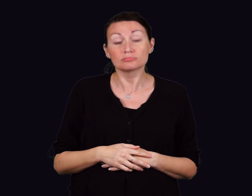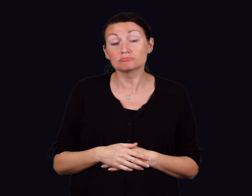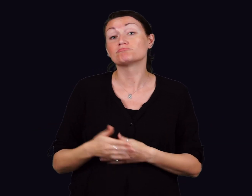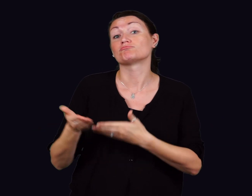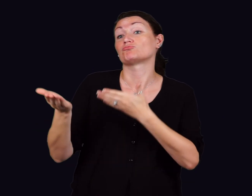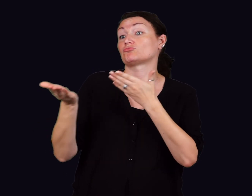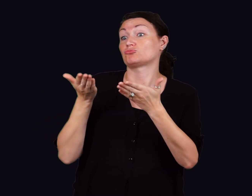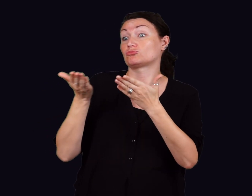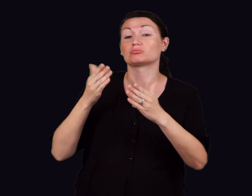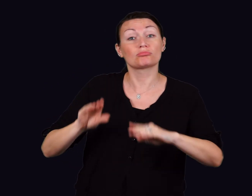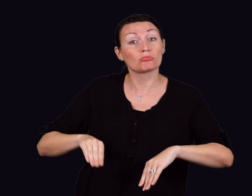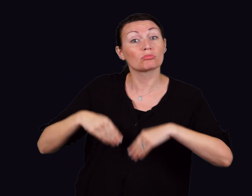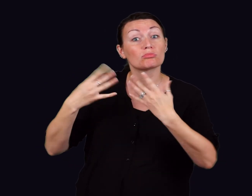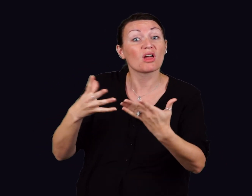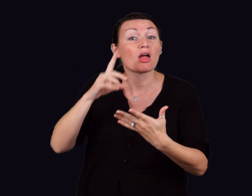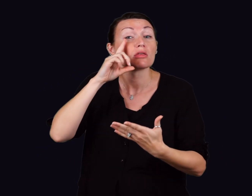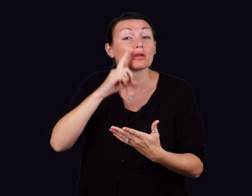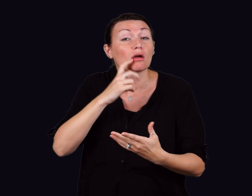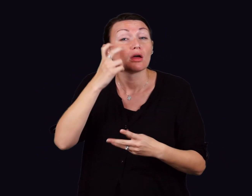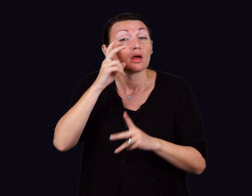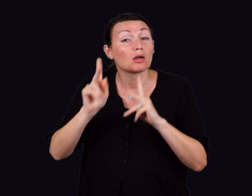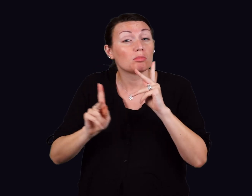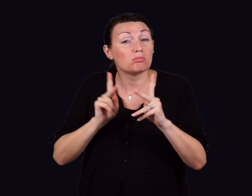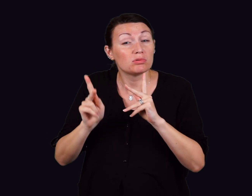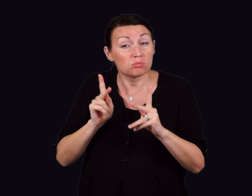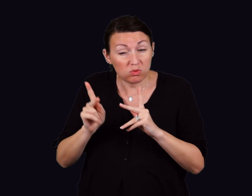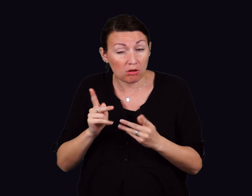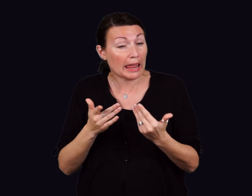Services are provided to DeafBlind people in a way